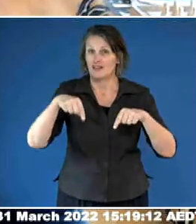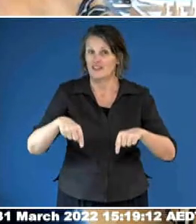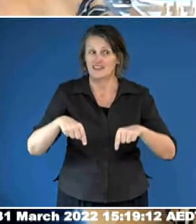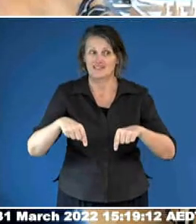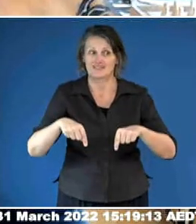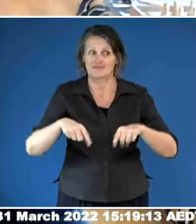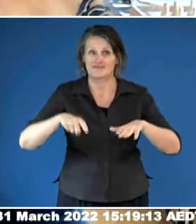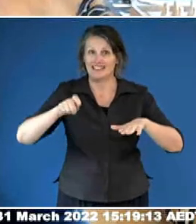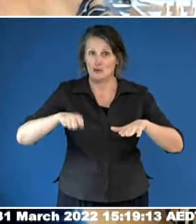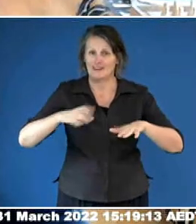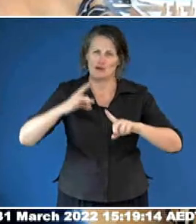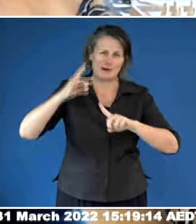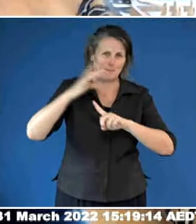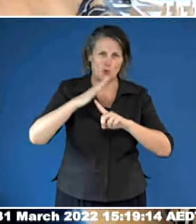So thank you so much for all your effort.